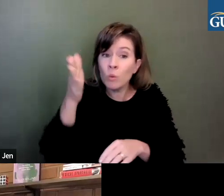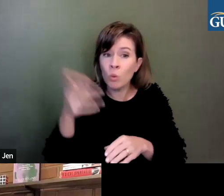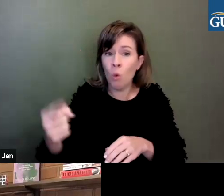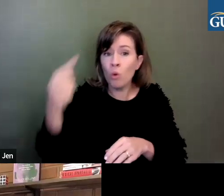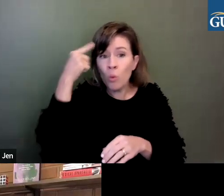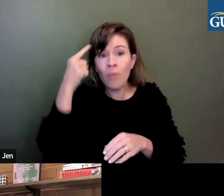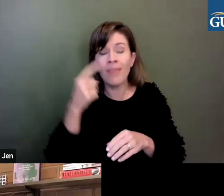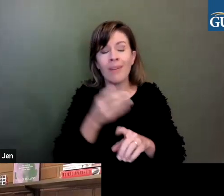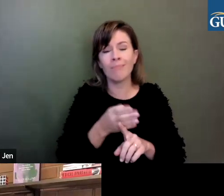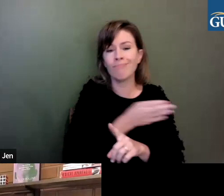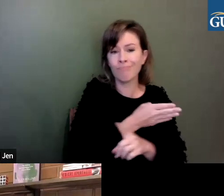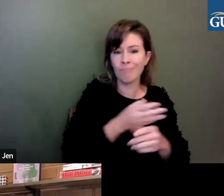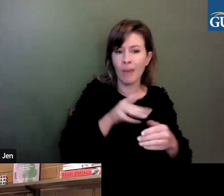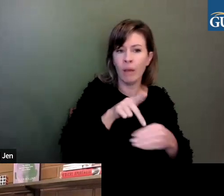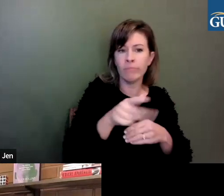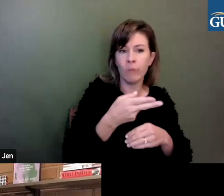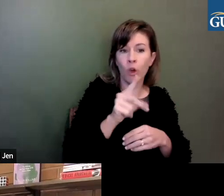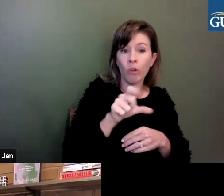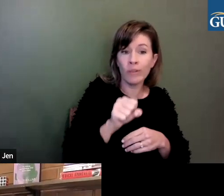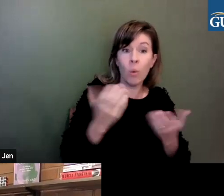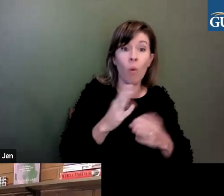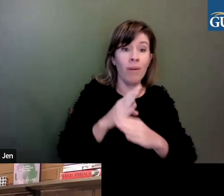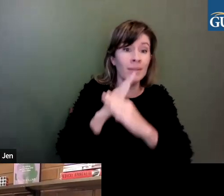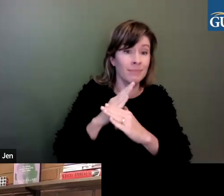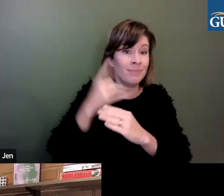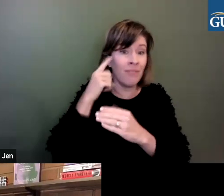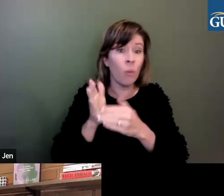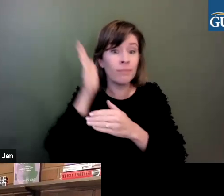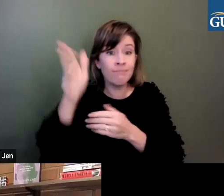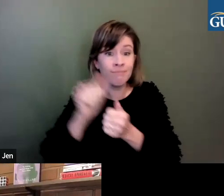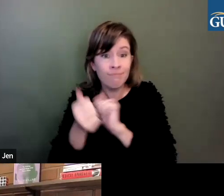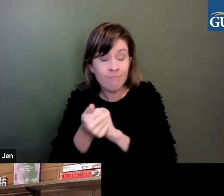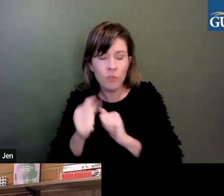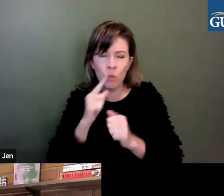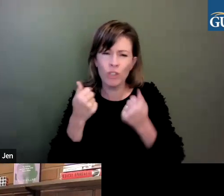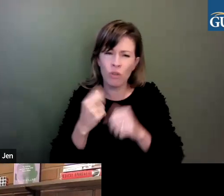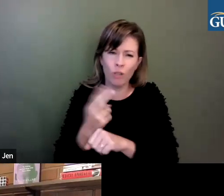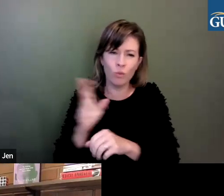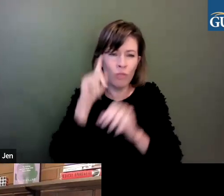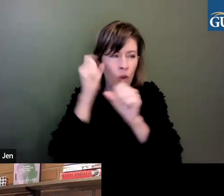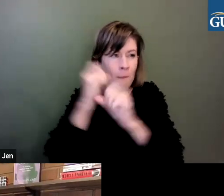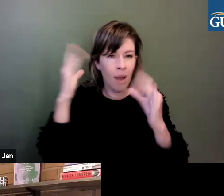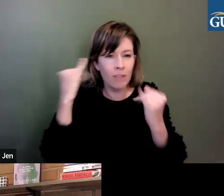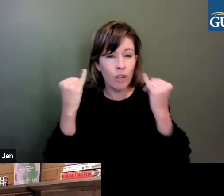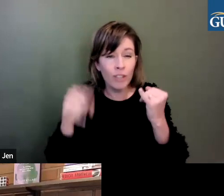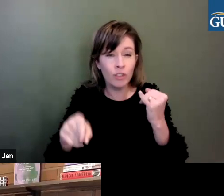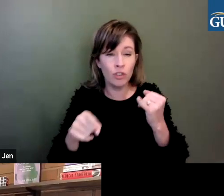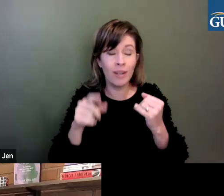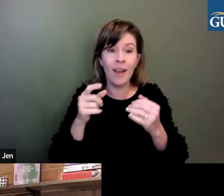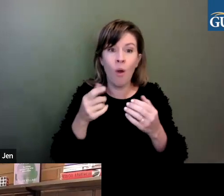? And what can we do to kind of move forward? So it's to really use that imagination of them at a much younger age, what they're trying to think about and do with their work.